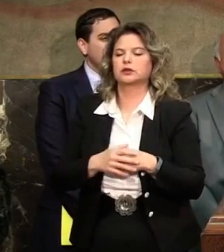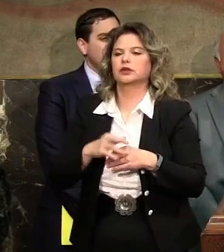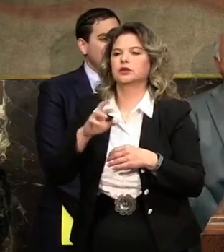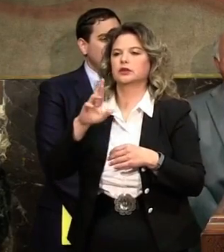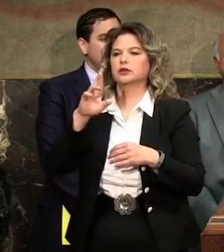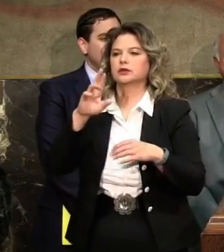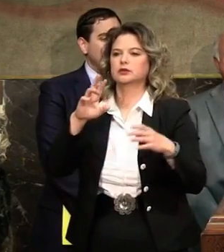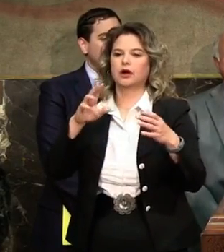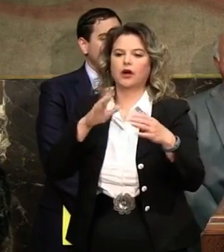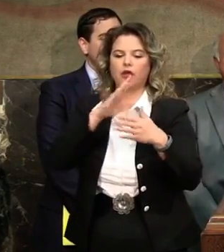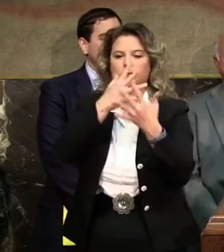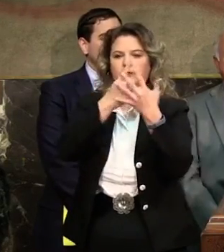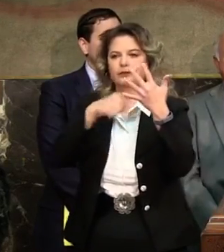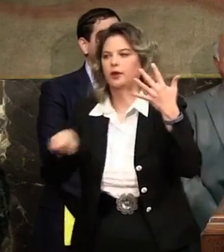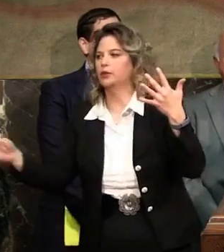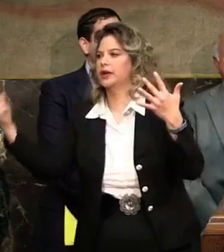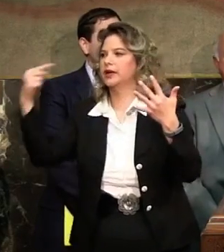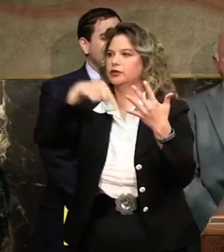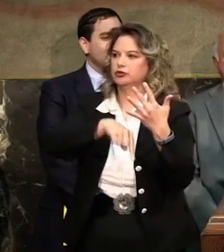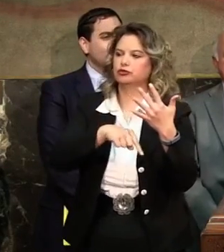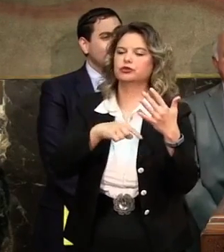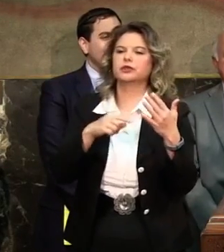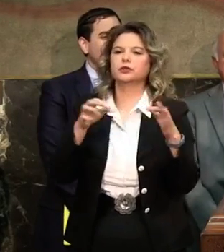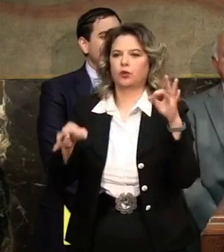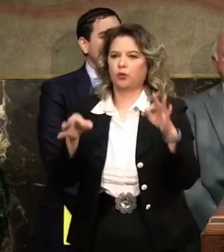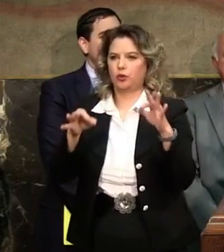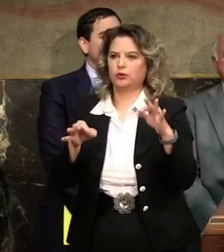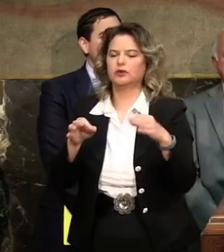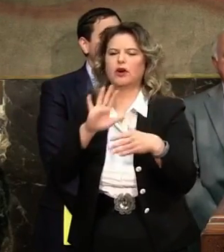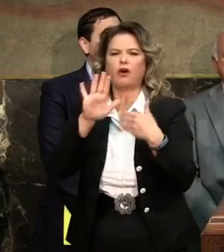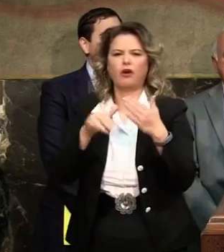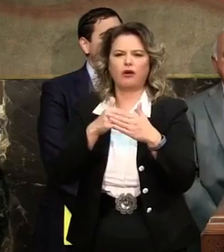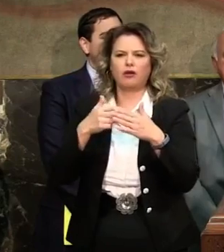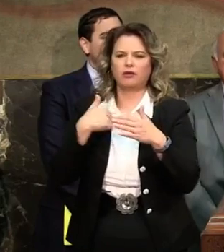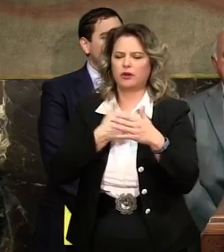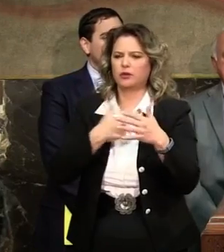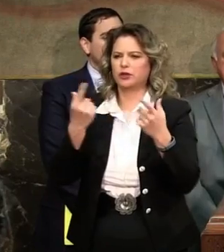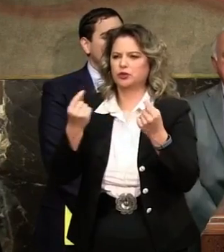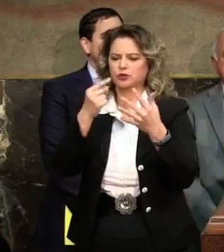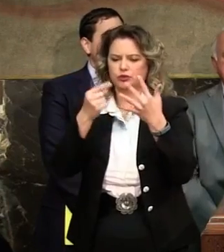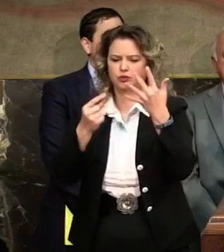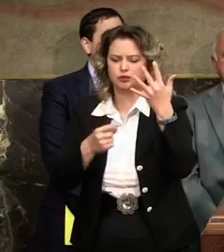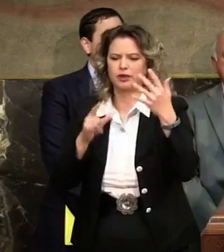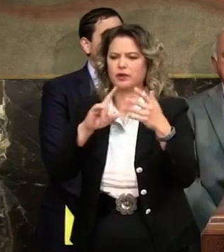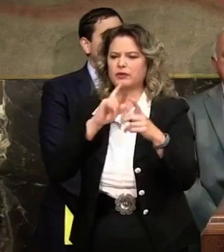operate all of the things that we do that impact incarceration rates is an